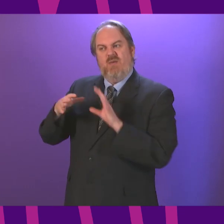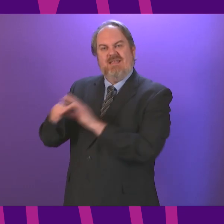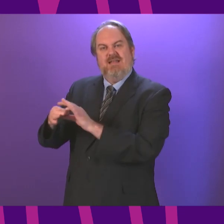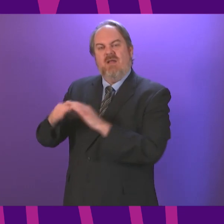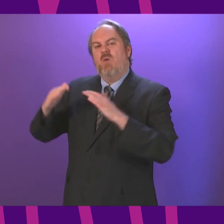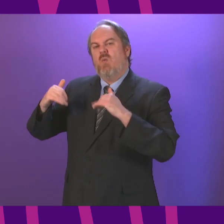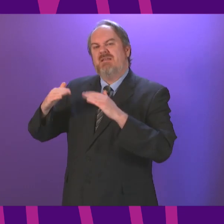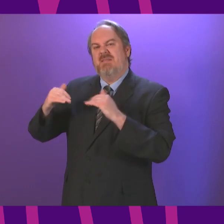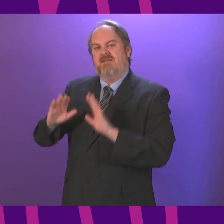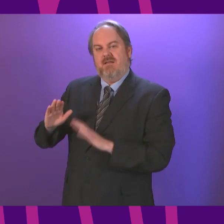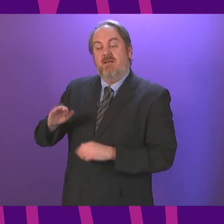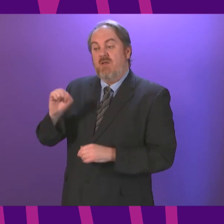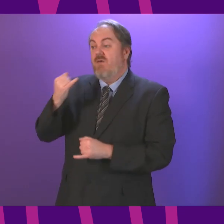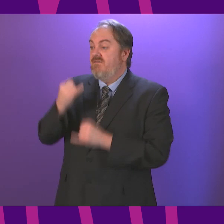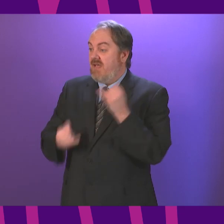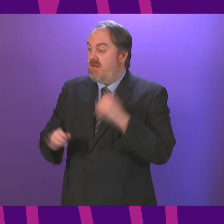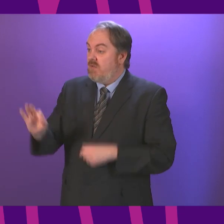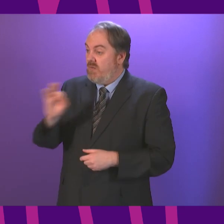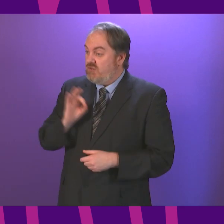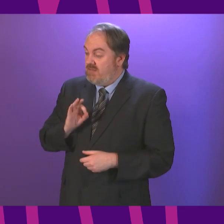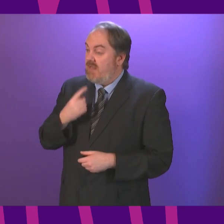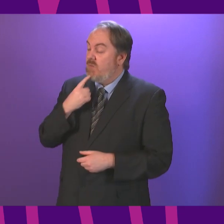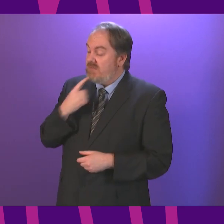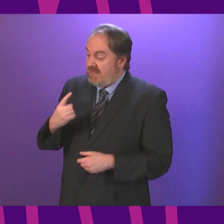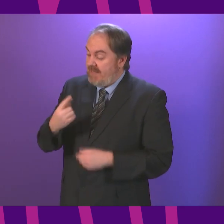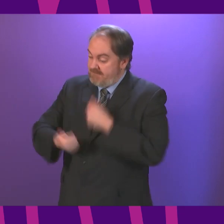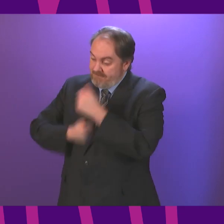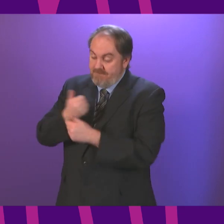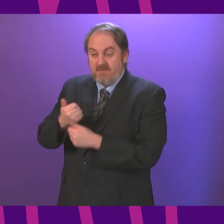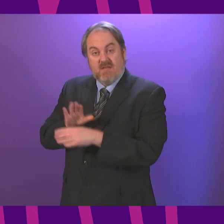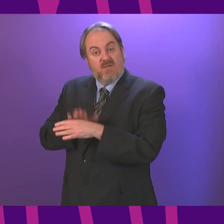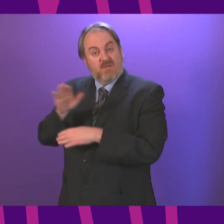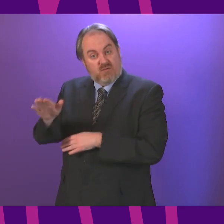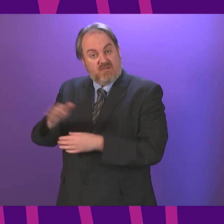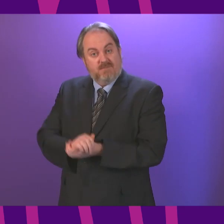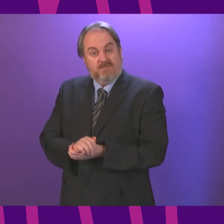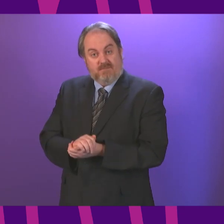As that was her final question, I say that I genuinely wish Ruth Davidson well. Five years ago,